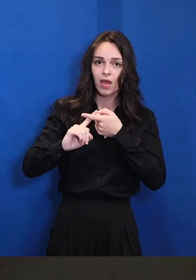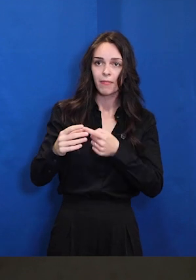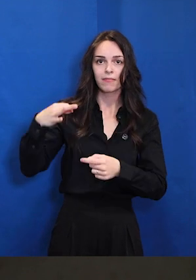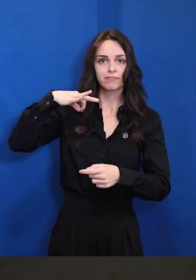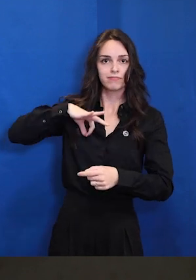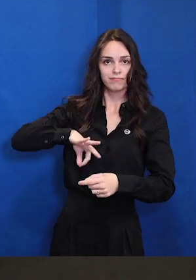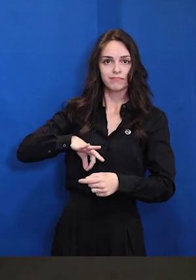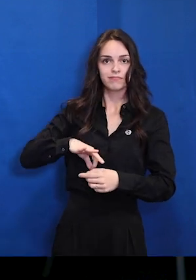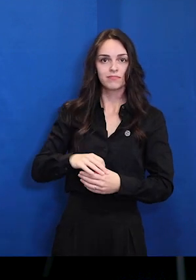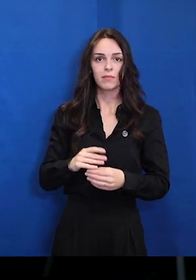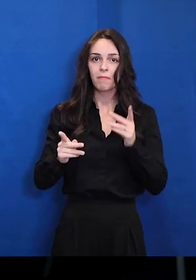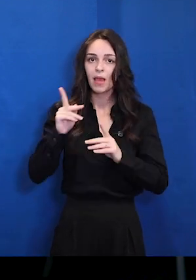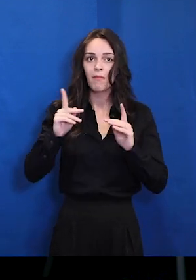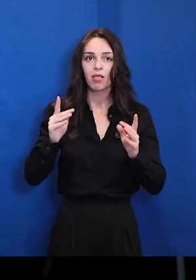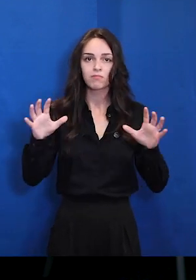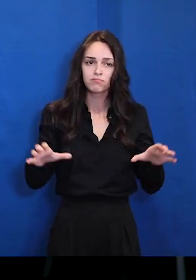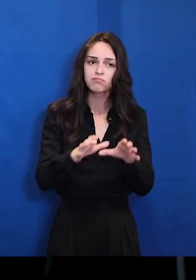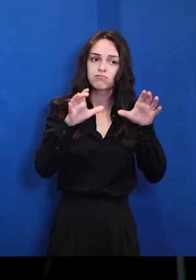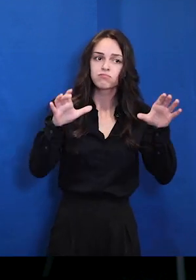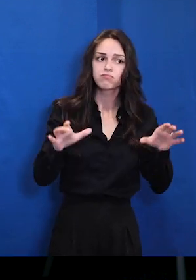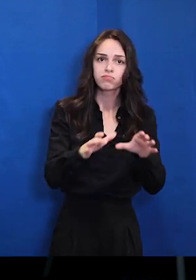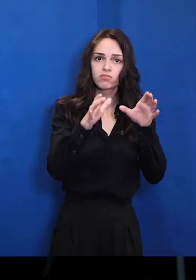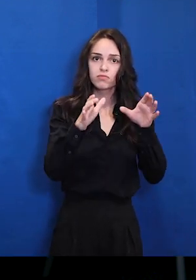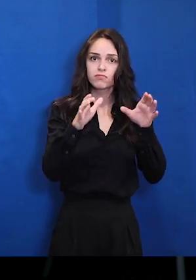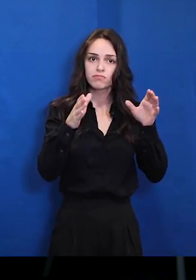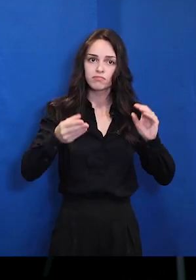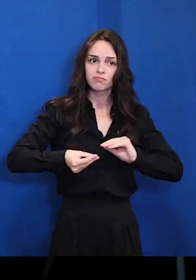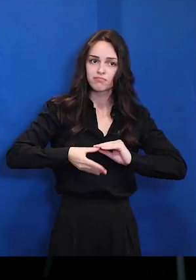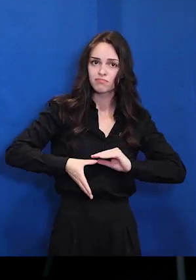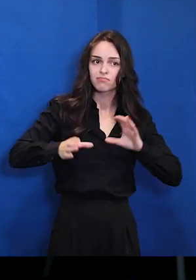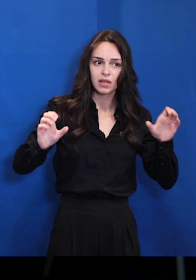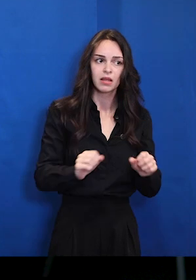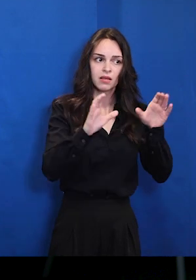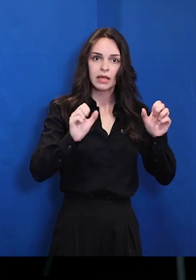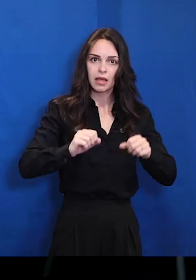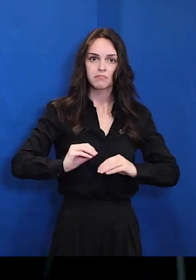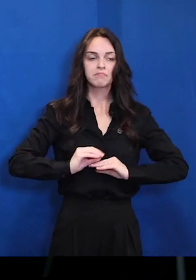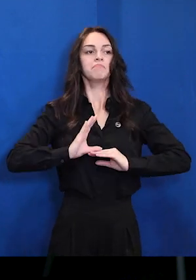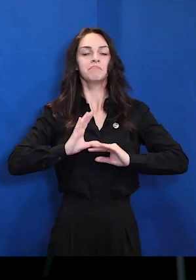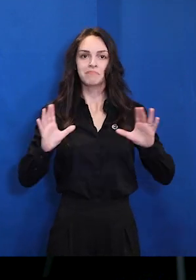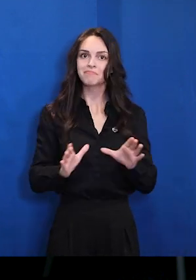to help us through life. The people who pick us up when we are down, who steer us on the right path when we go astray,